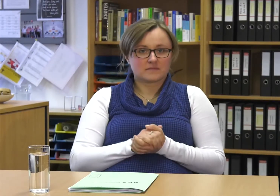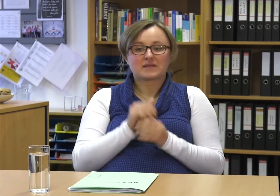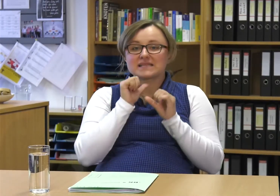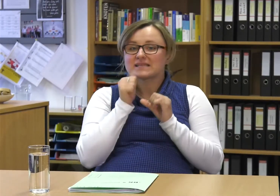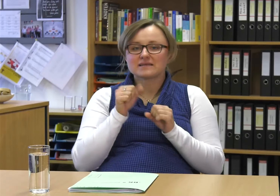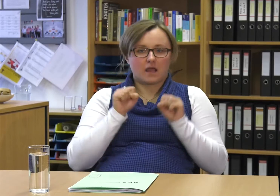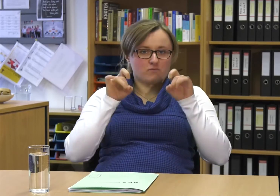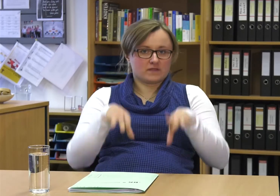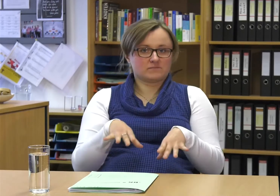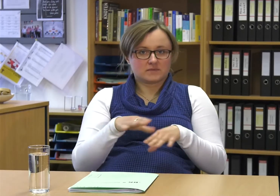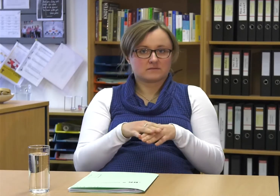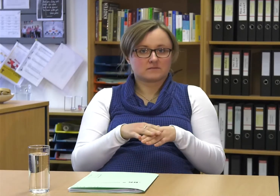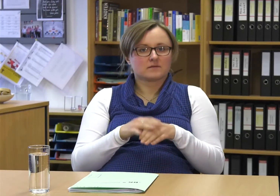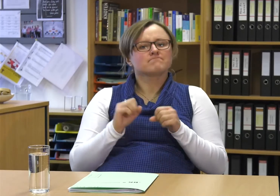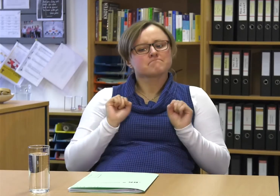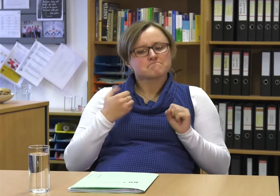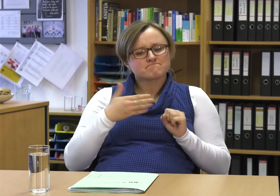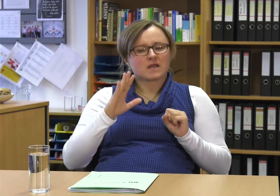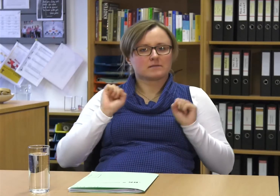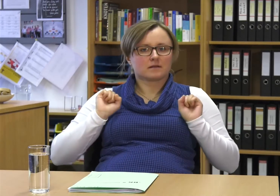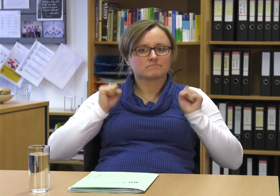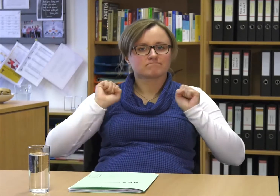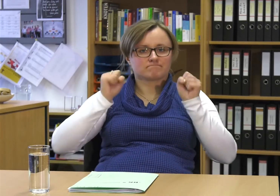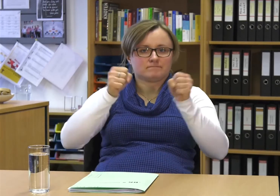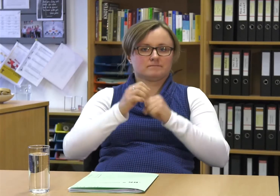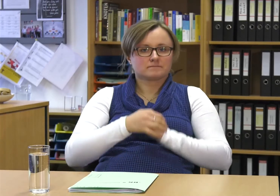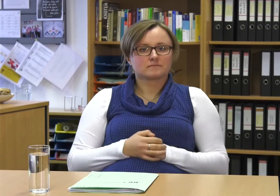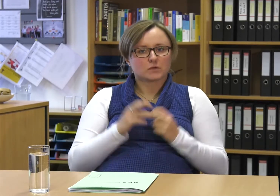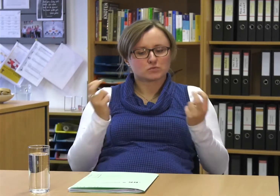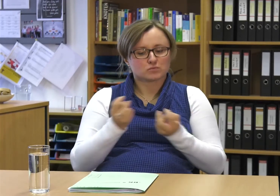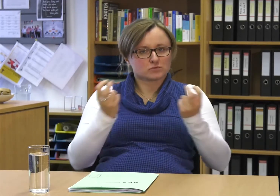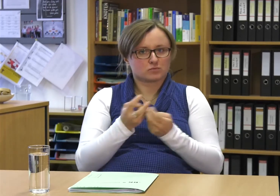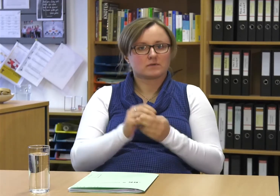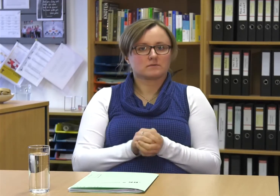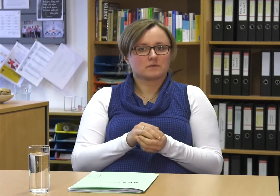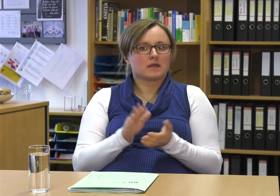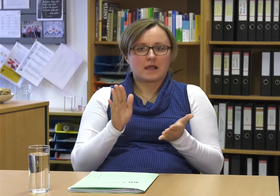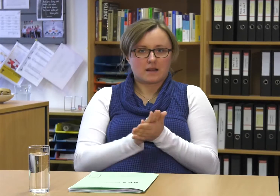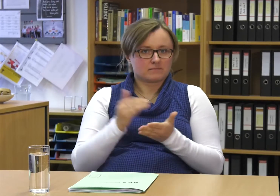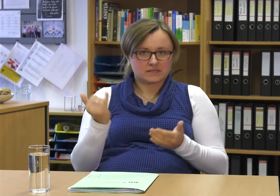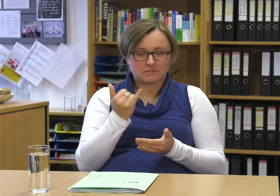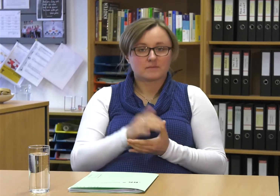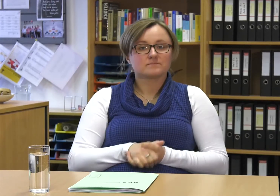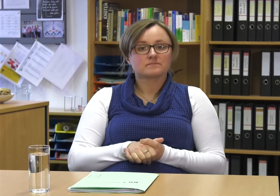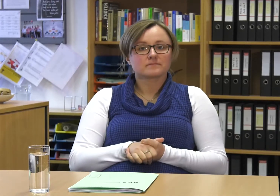Don't give up, stay active, keep searching - then it always works.